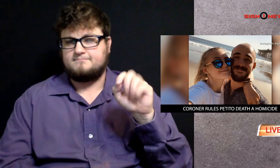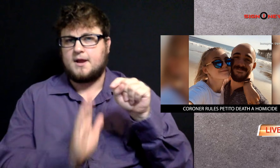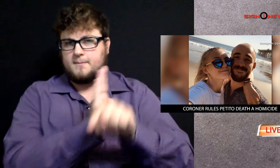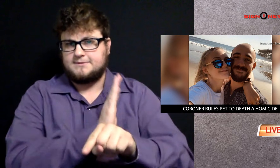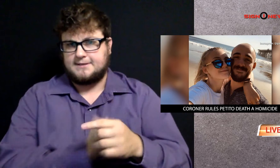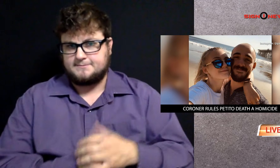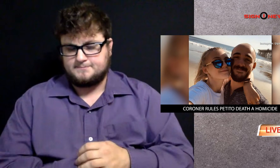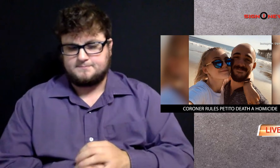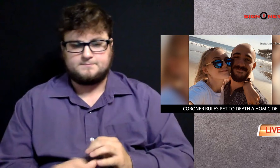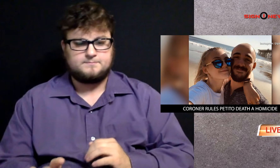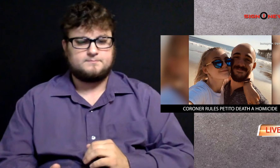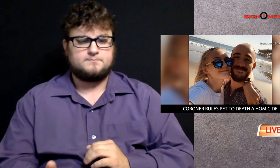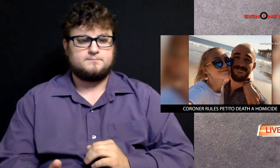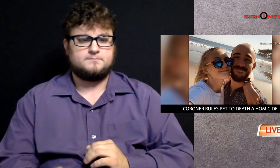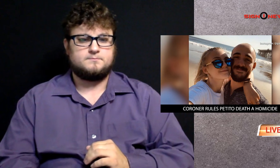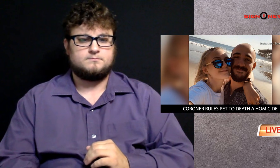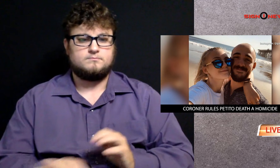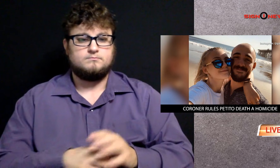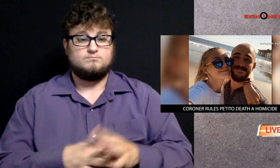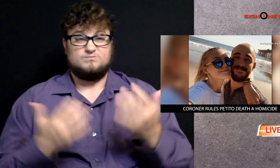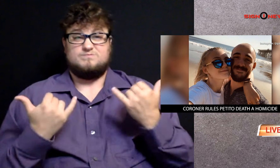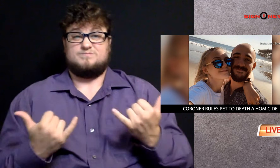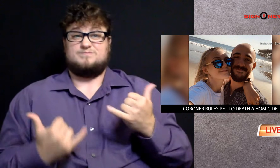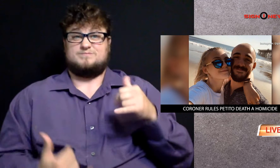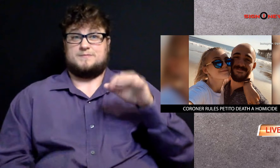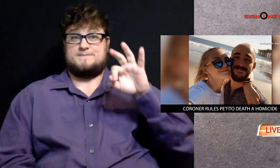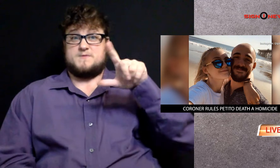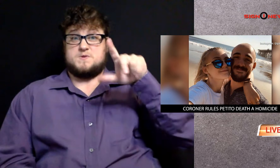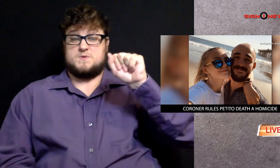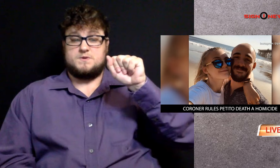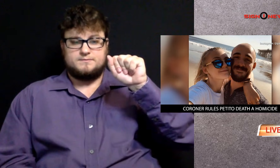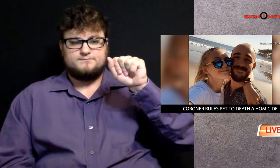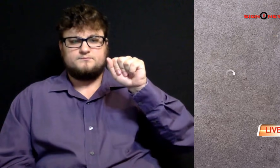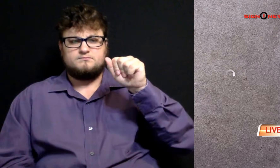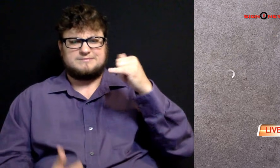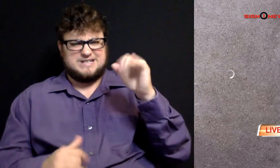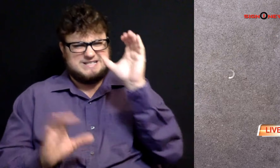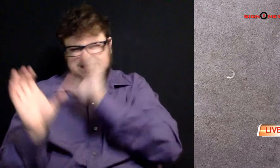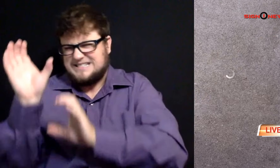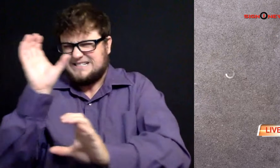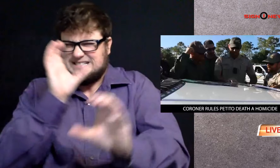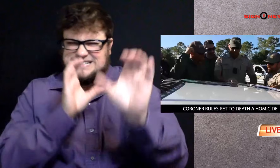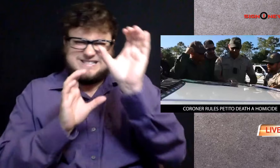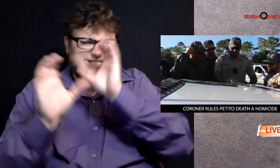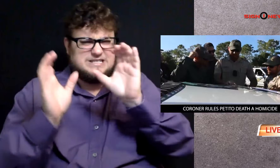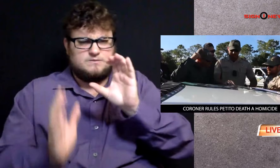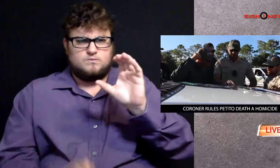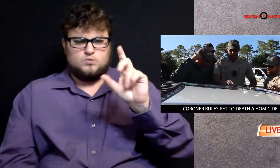determination for the manner of death is homicide